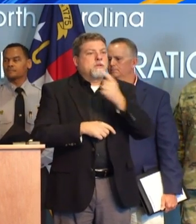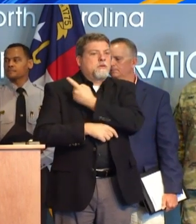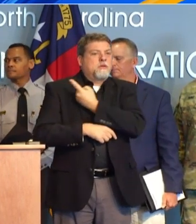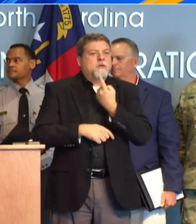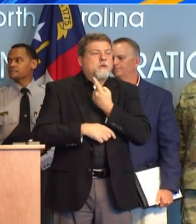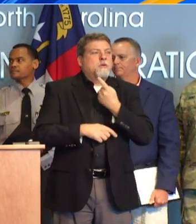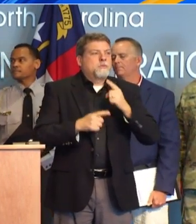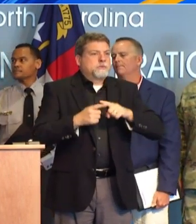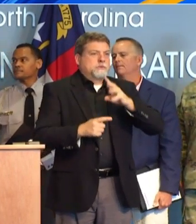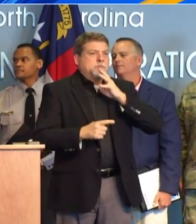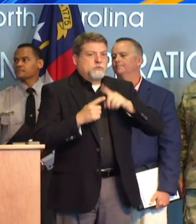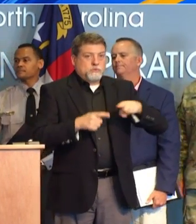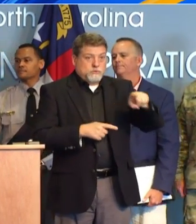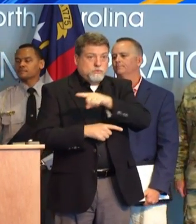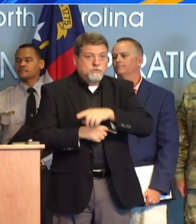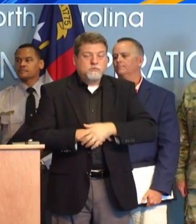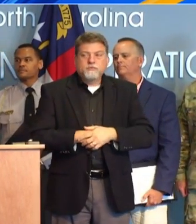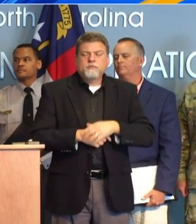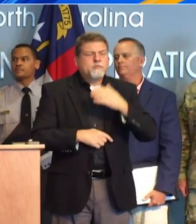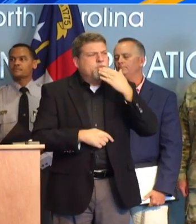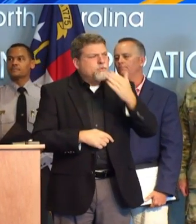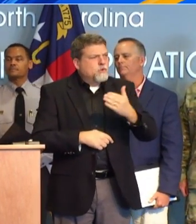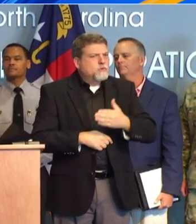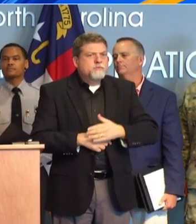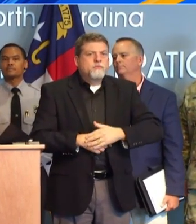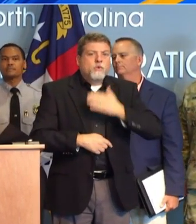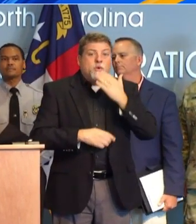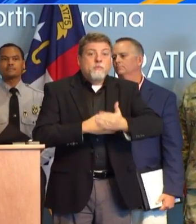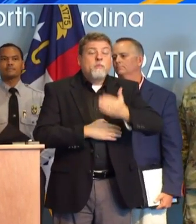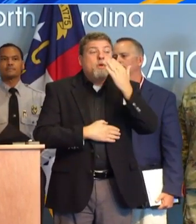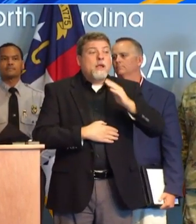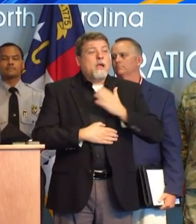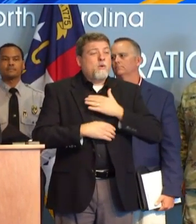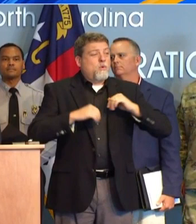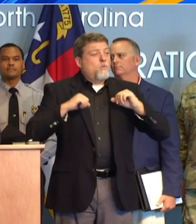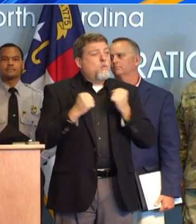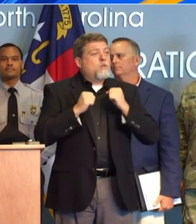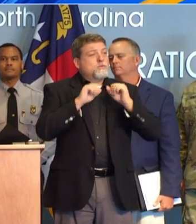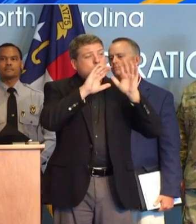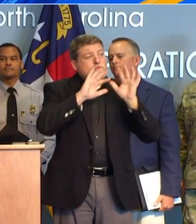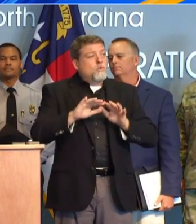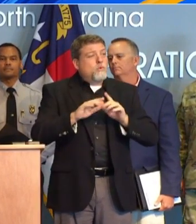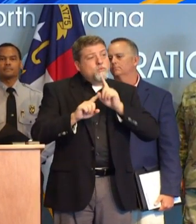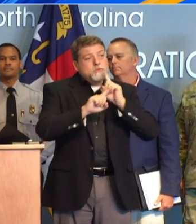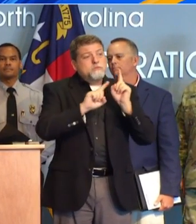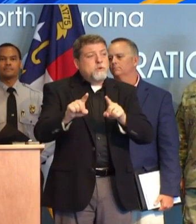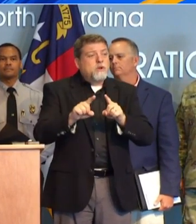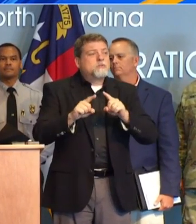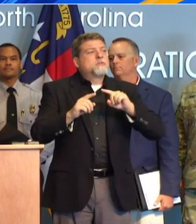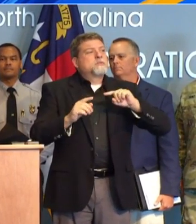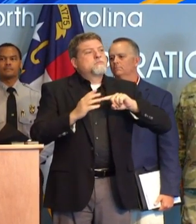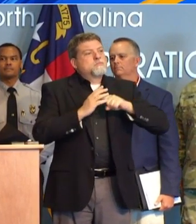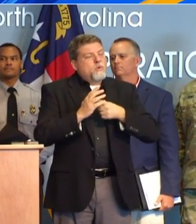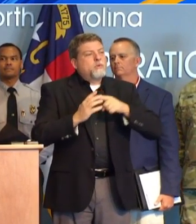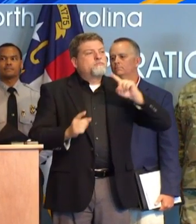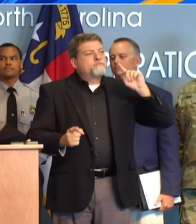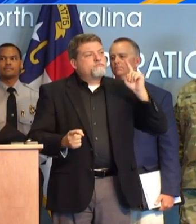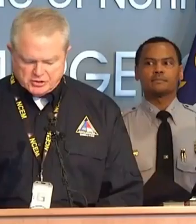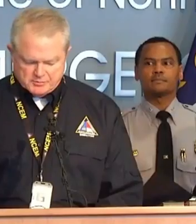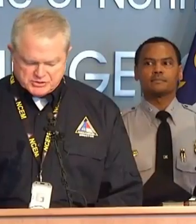LANGUAGE INTERPRETATION FOR US. WE WILL FIRST HEAR FROM EMERGENCY MANAGEMENT DIRECTOR MIKE SPRAYBERRY. MIKE. THANK YOU, GOVERNOR. GOOD MORNING, EVERYONE.